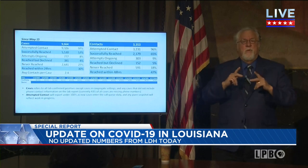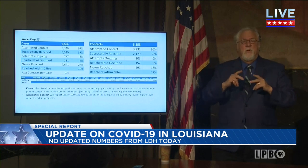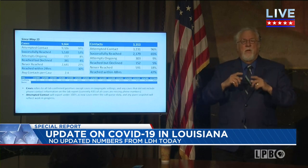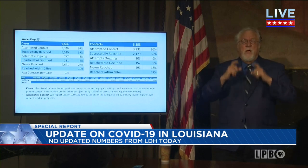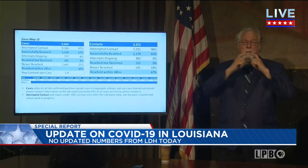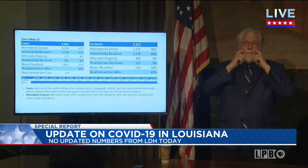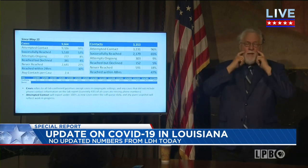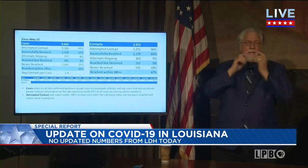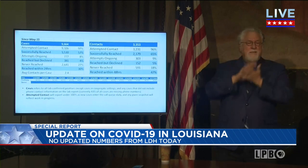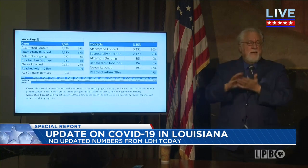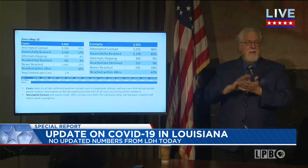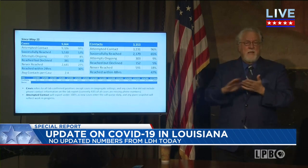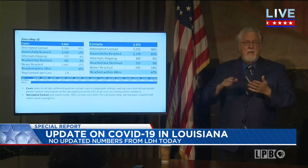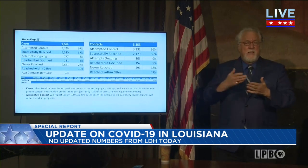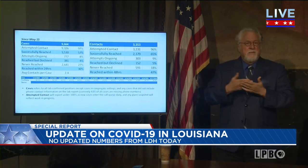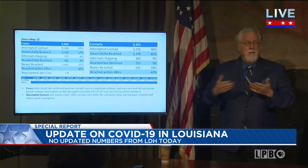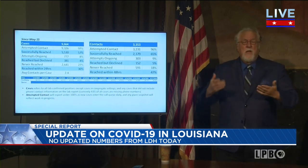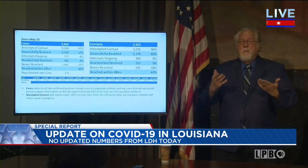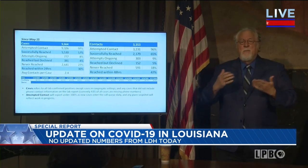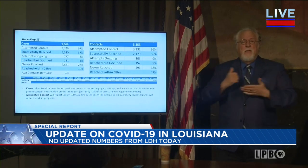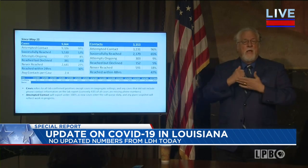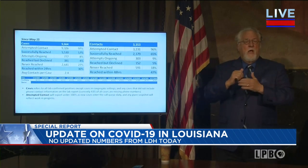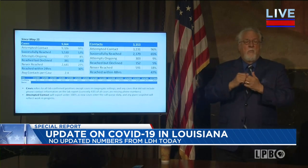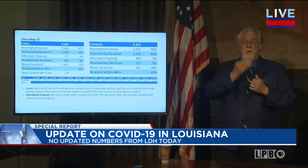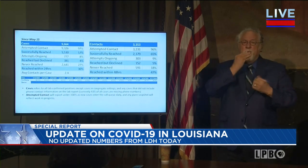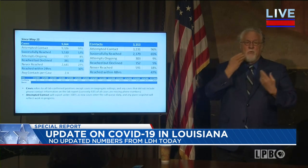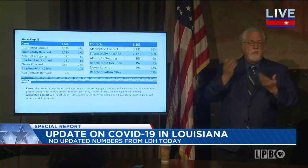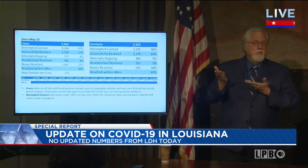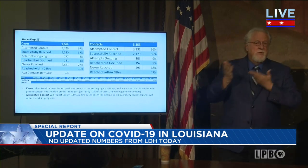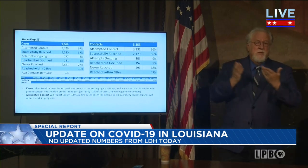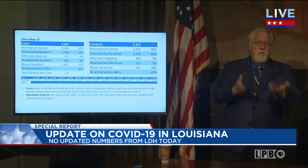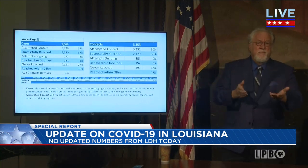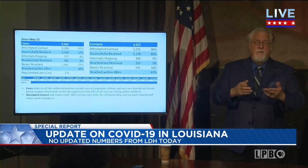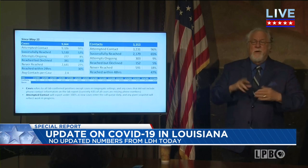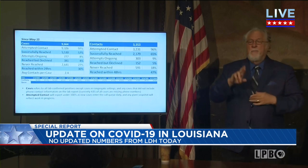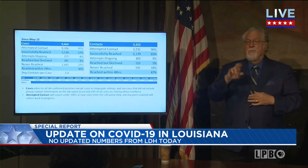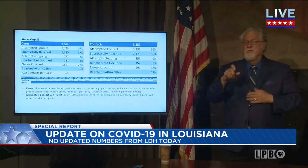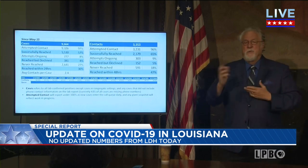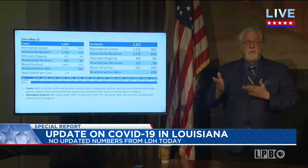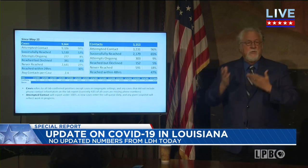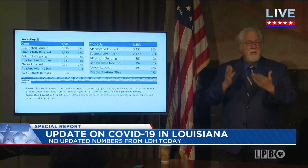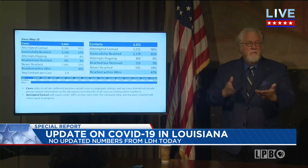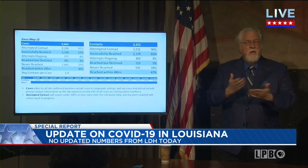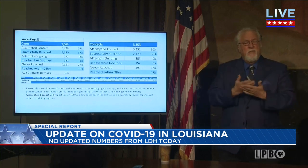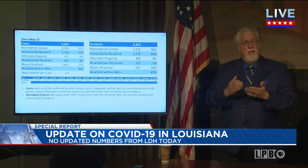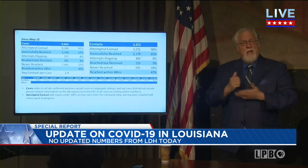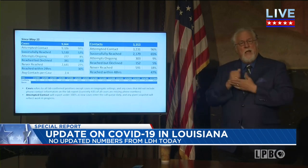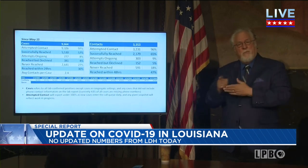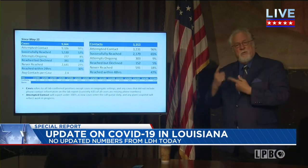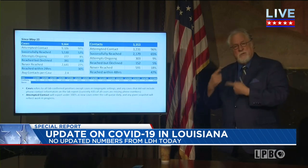DON'T NEED TO GET COVID AND DON'T NEED TO DIE. WE GIVE YOU RESOURCES FOR MOST PEOPLE IT'S MASKS AND CLEANING